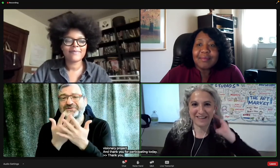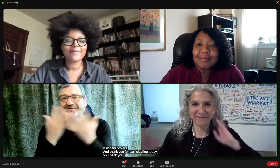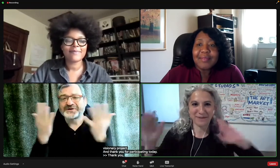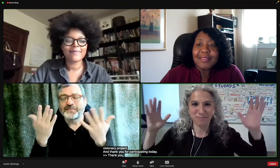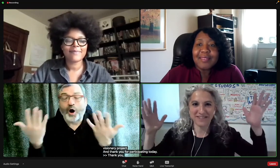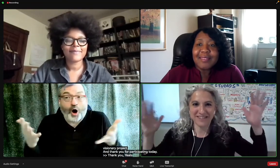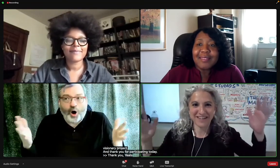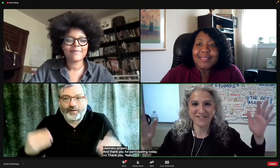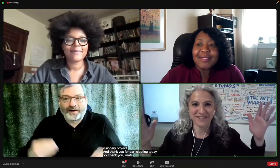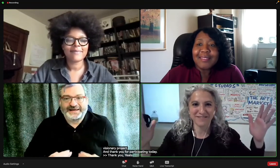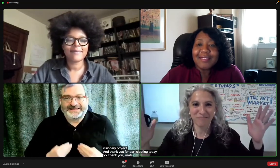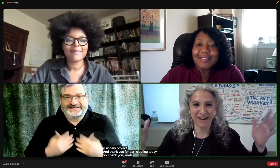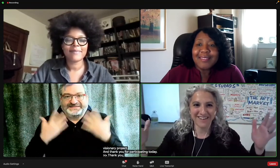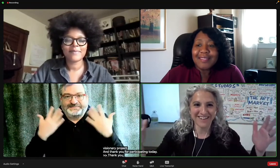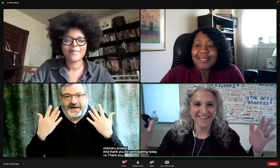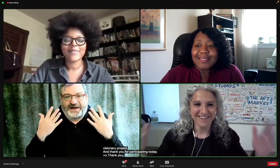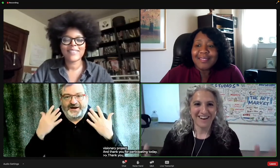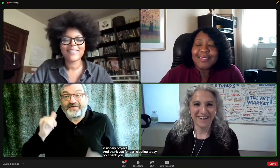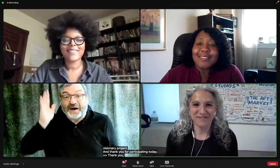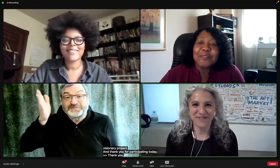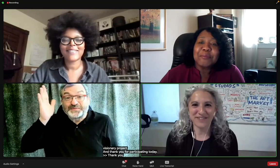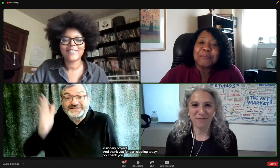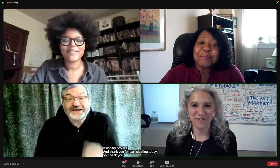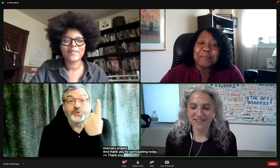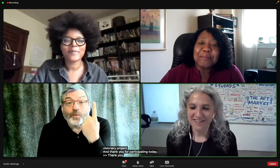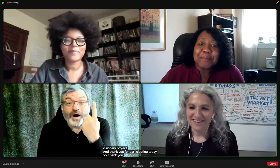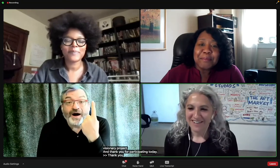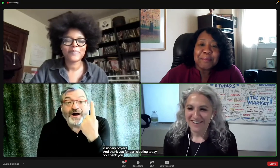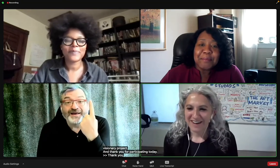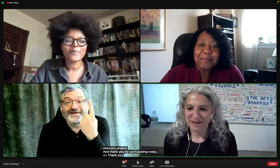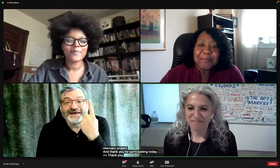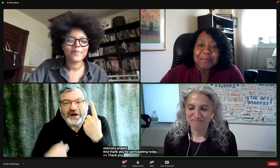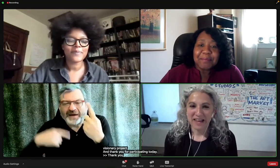And that was presentation, one of several.